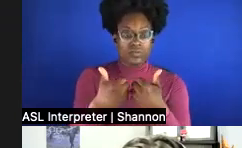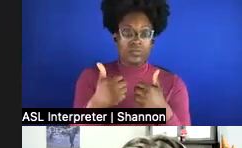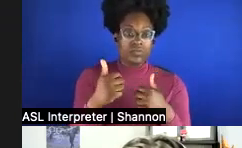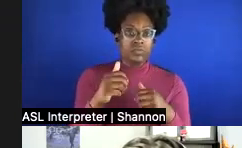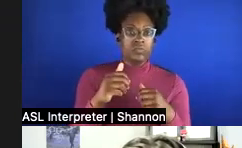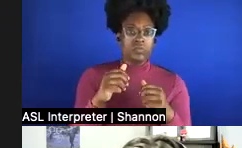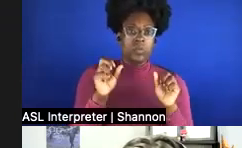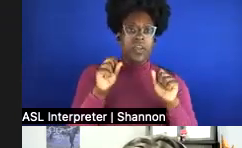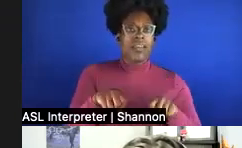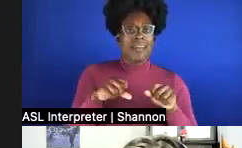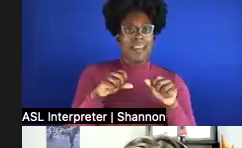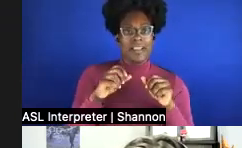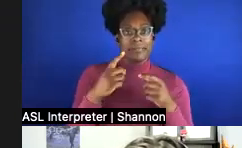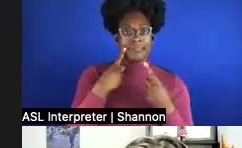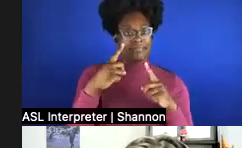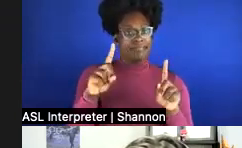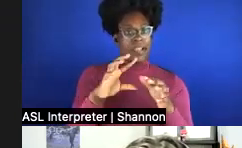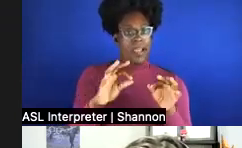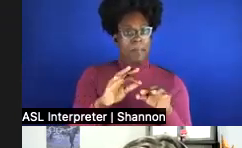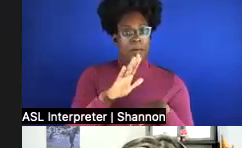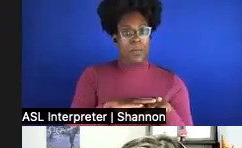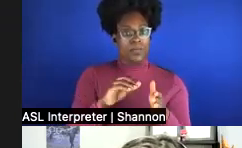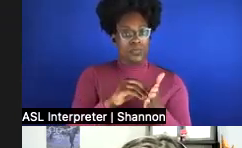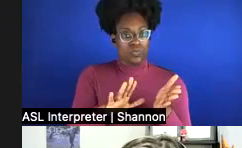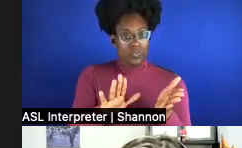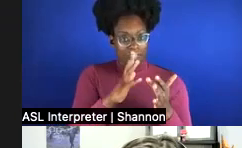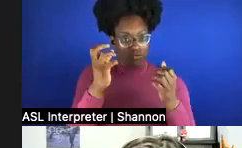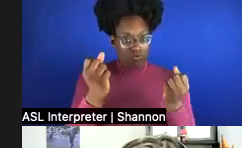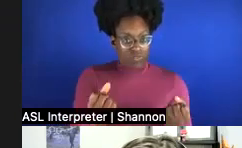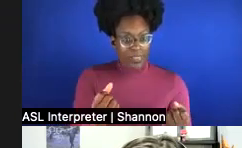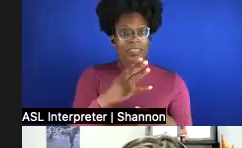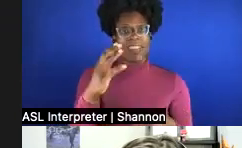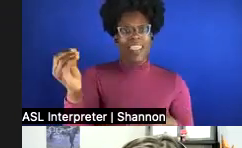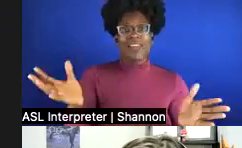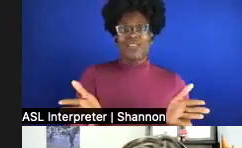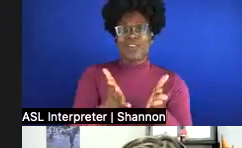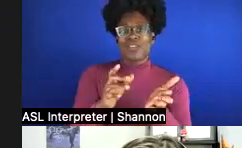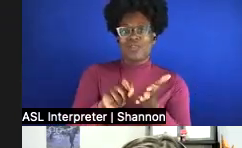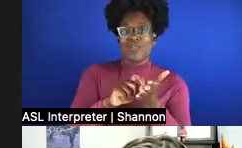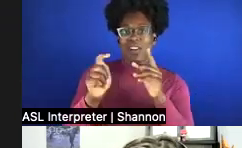encouraging the writing tutors in the center to take part. The most common challenge I've